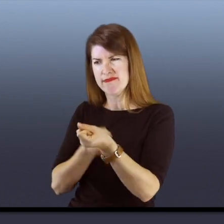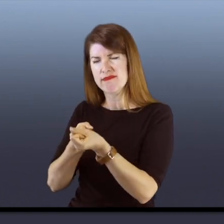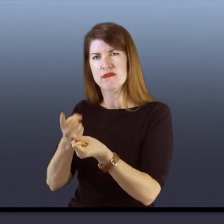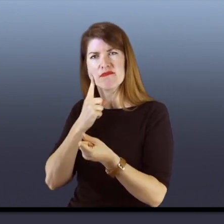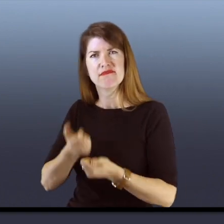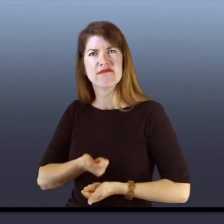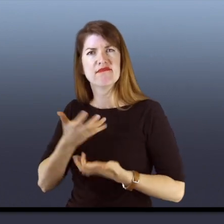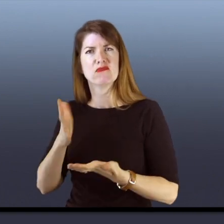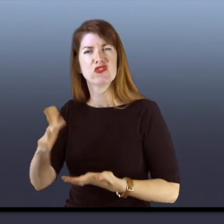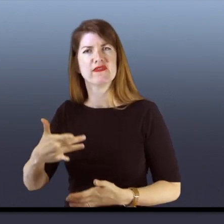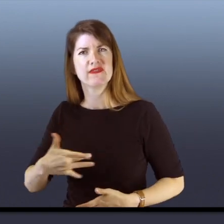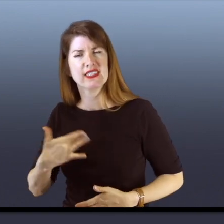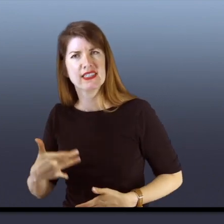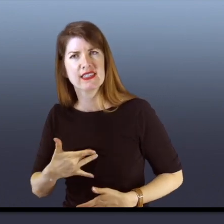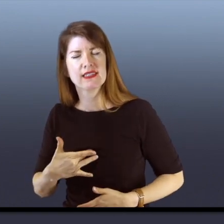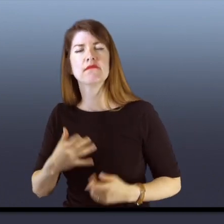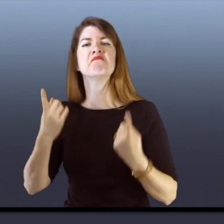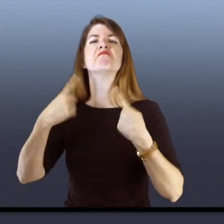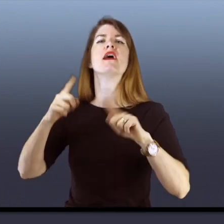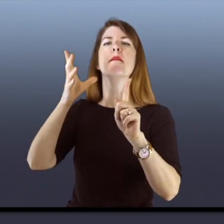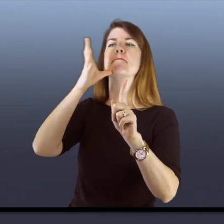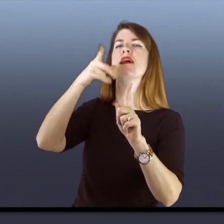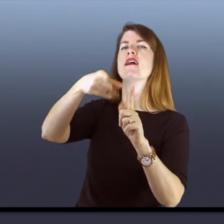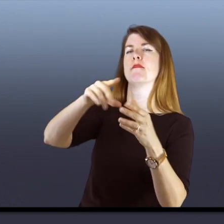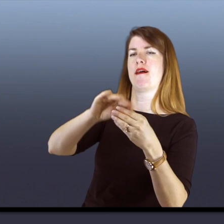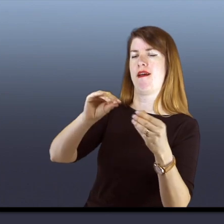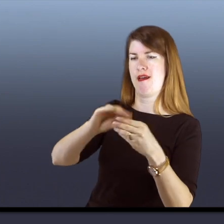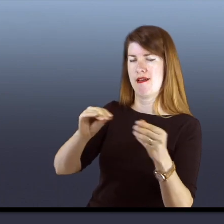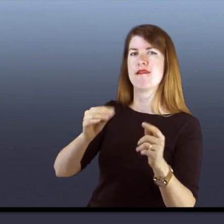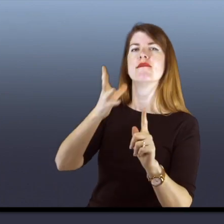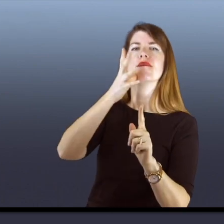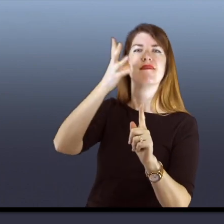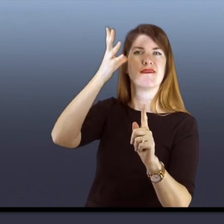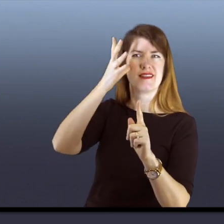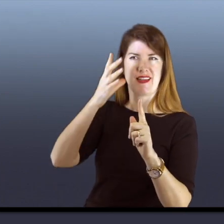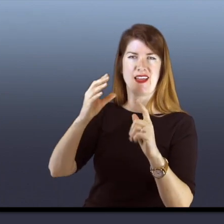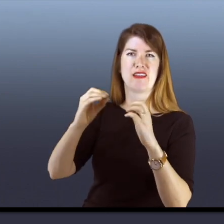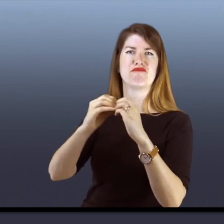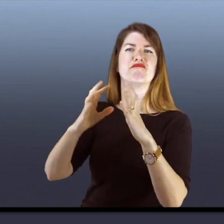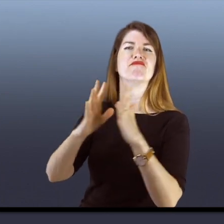And so then the mom talked about how the mother and dad had got into a fight last night,